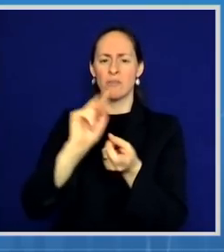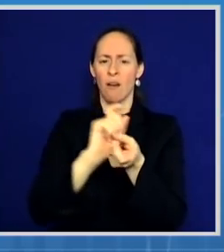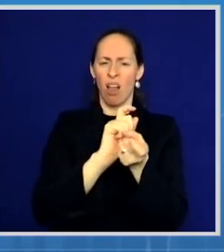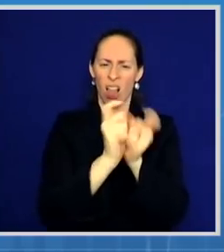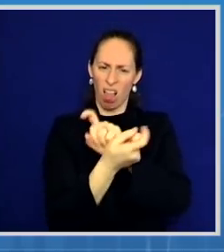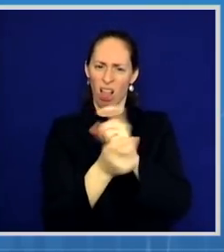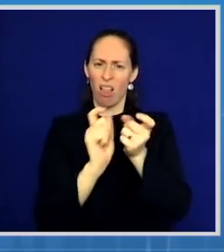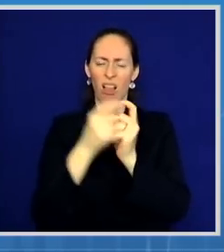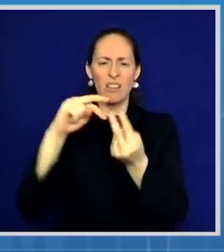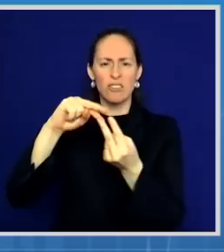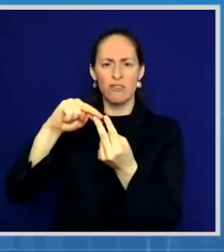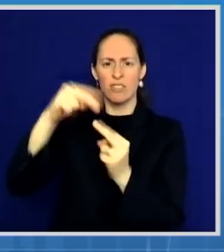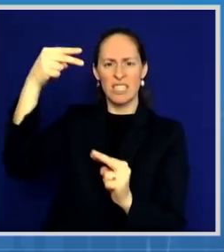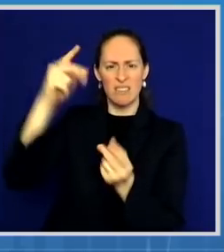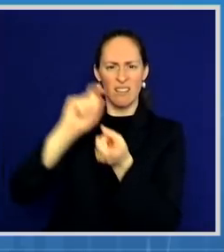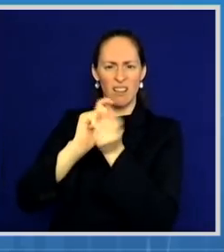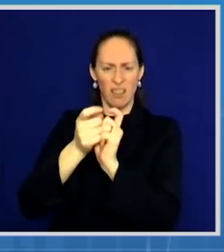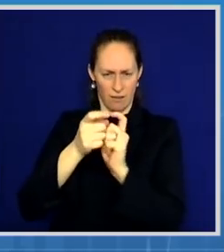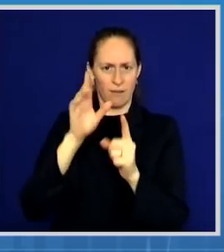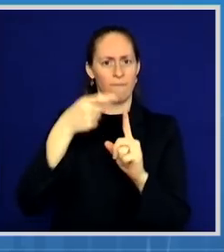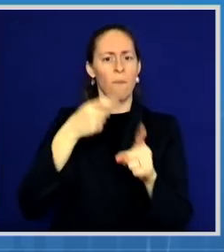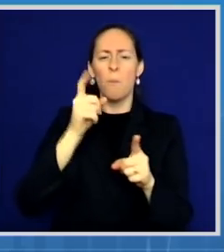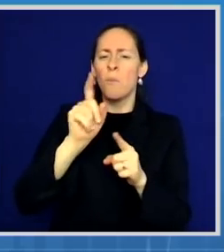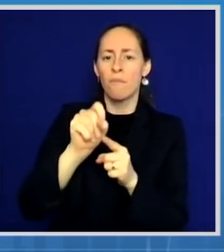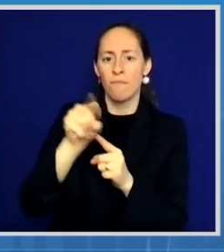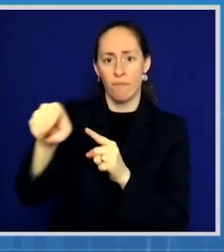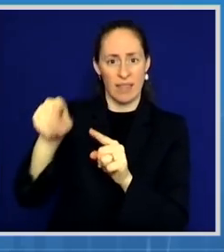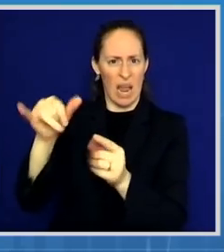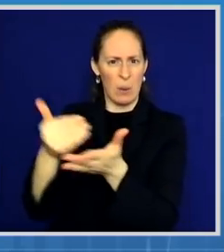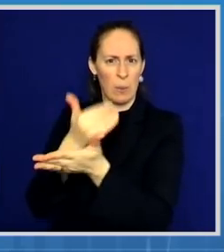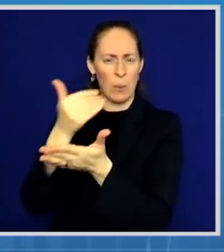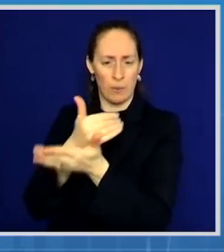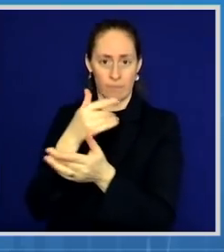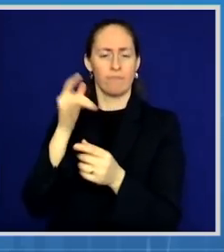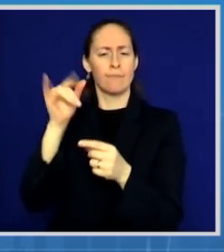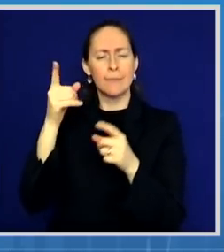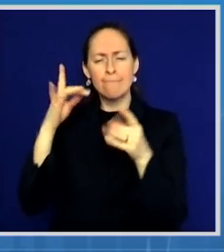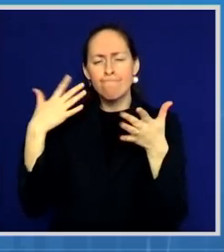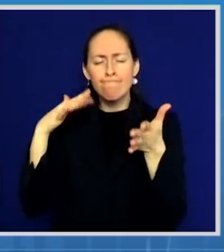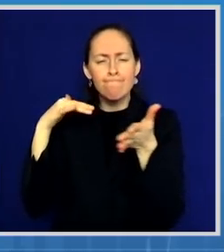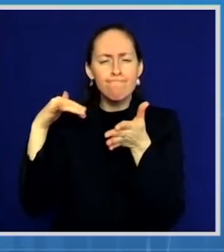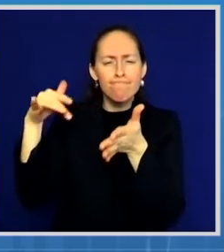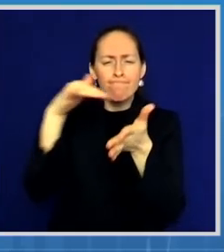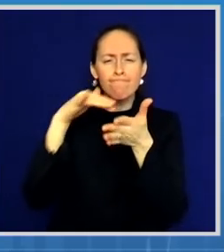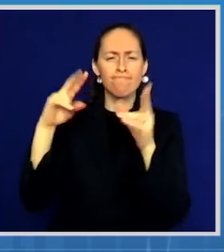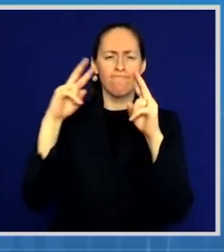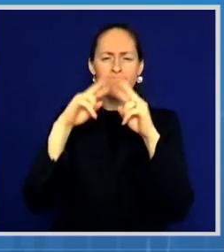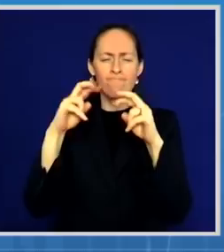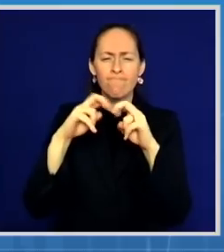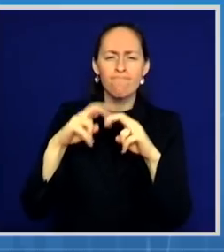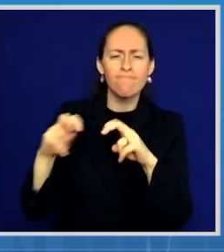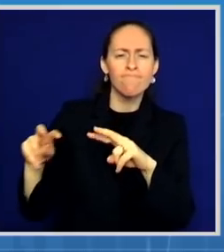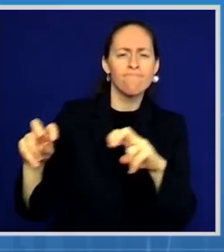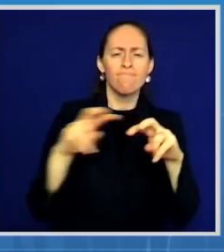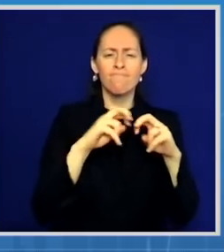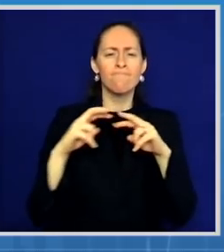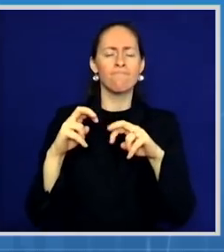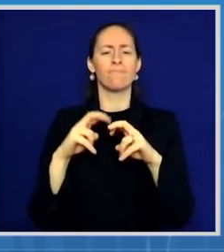Taken together, genomic sequencing of many virus samples allows us to understand the prevalence of variants in circulation.